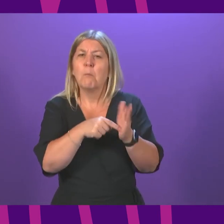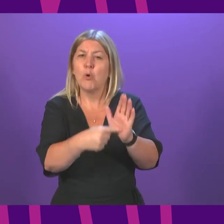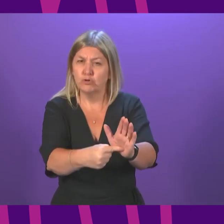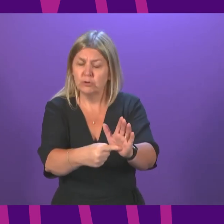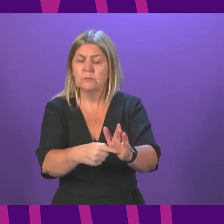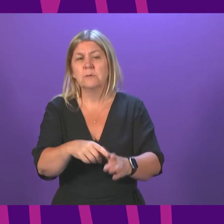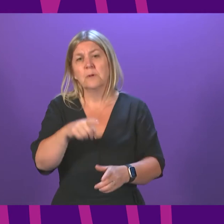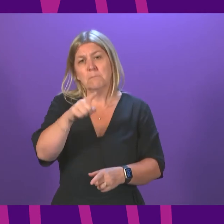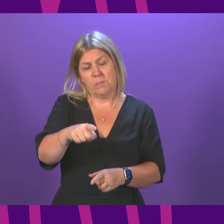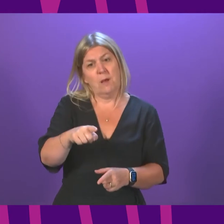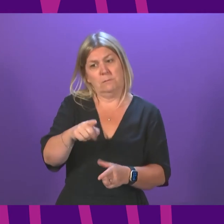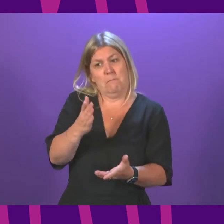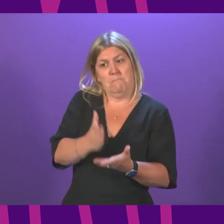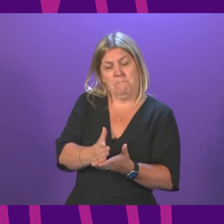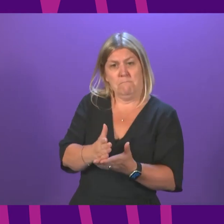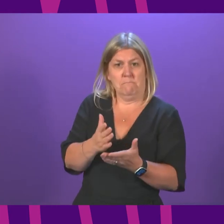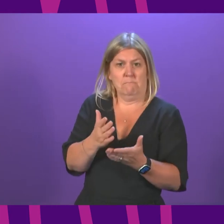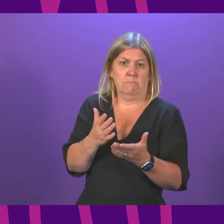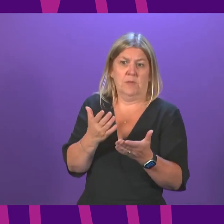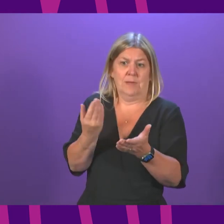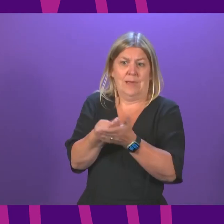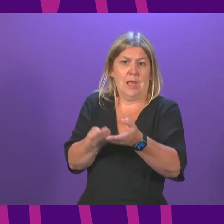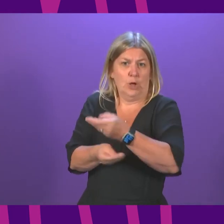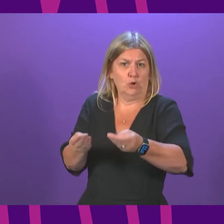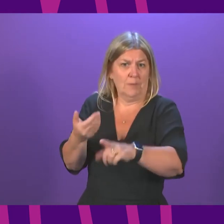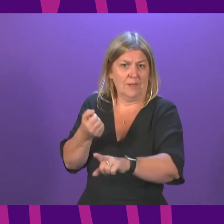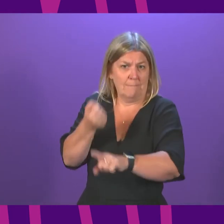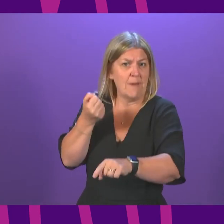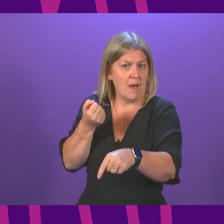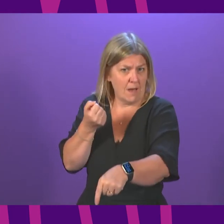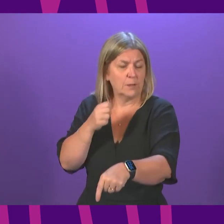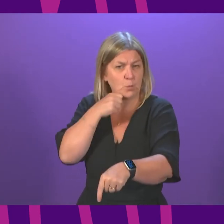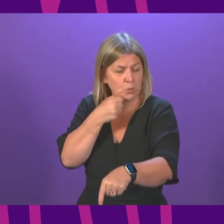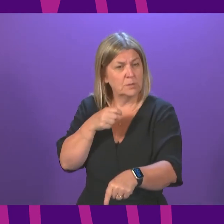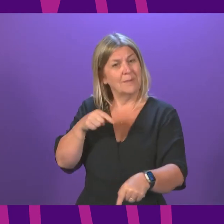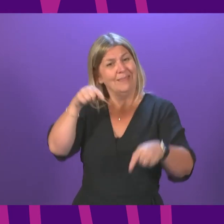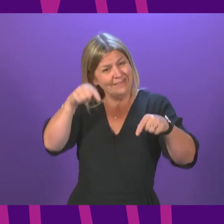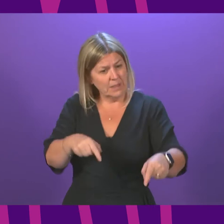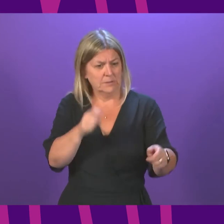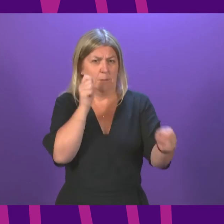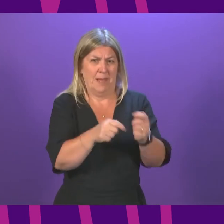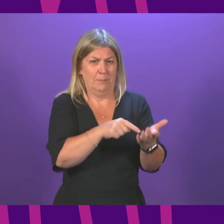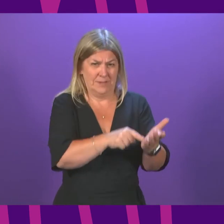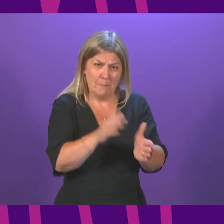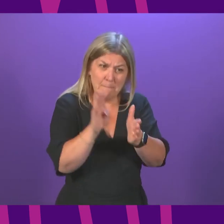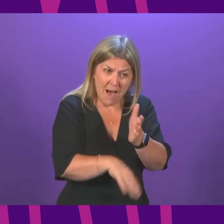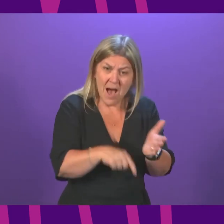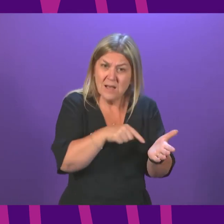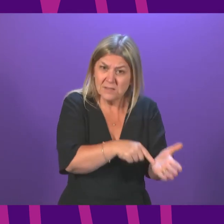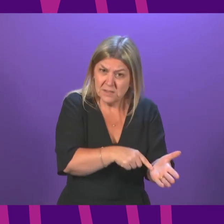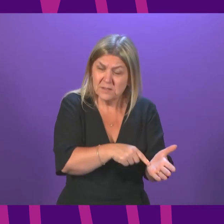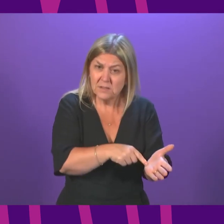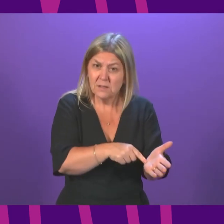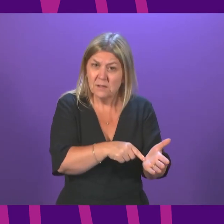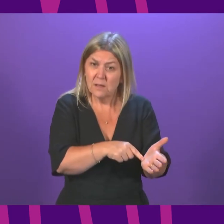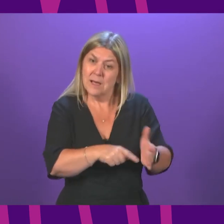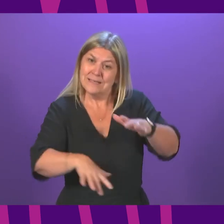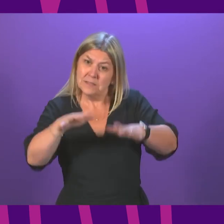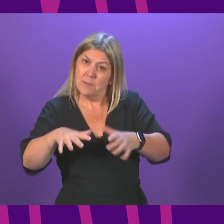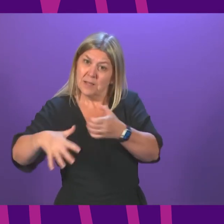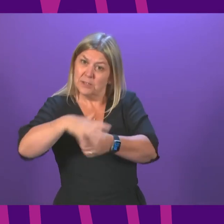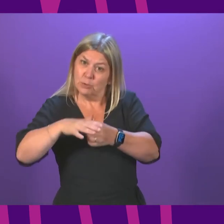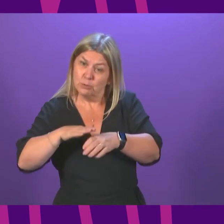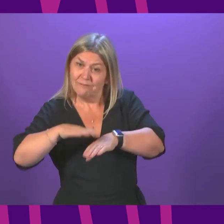social and economic outcomes, although he said that he was not proposing conditionality.